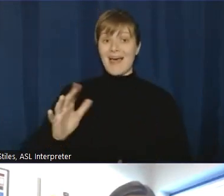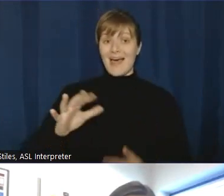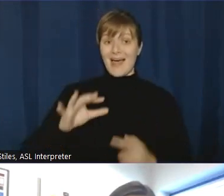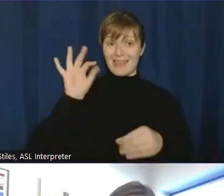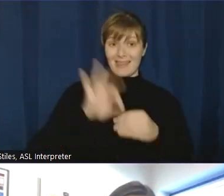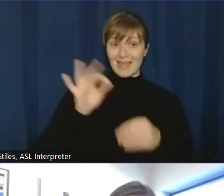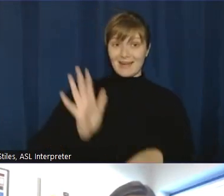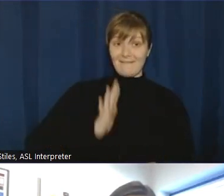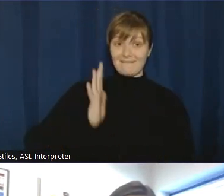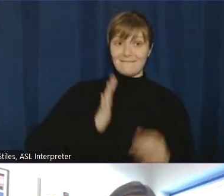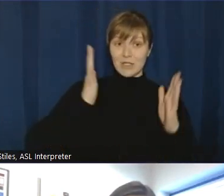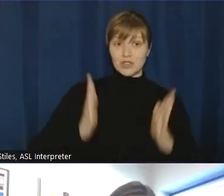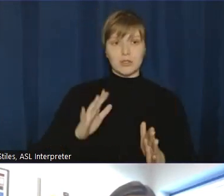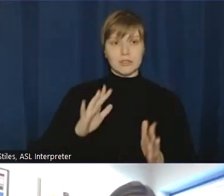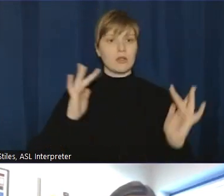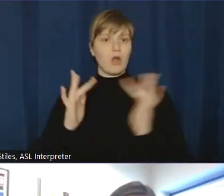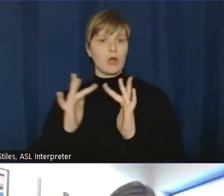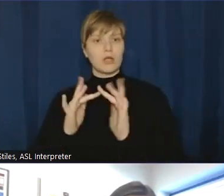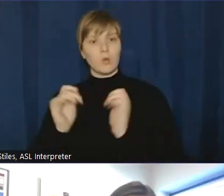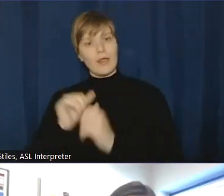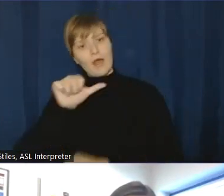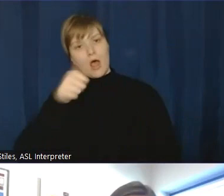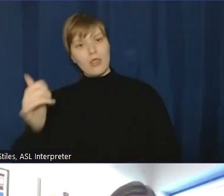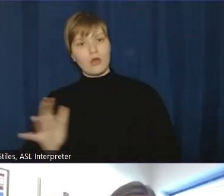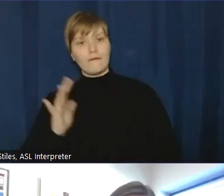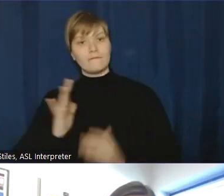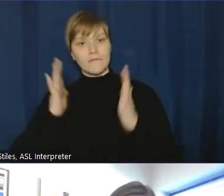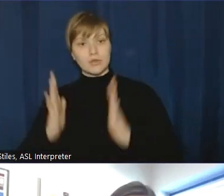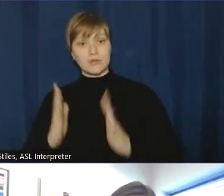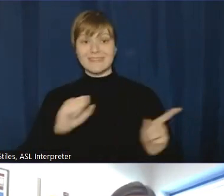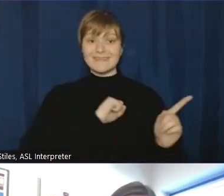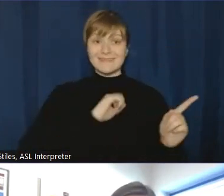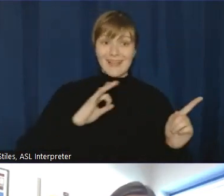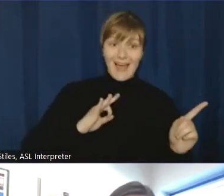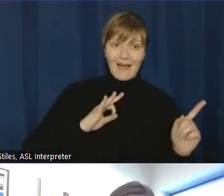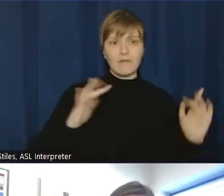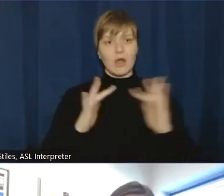in contact with other staff people. Just keep the communication going,